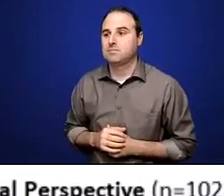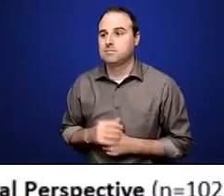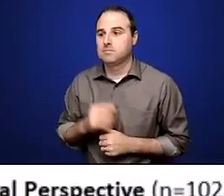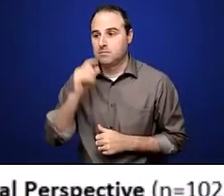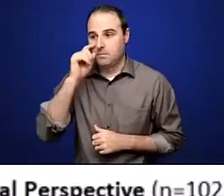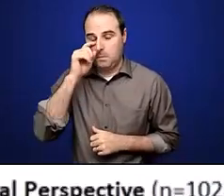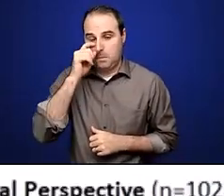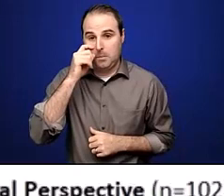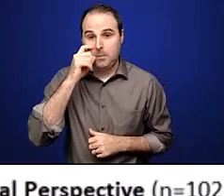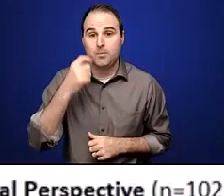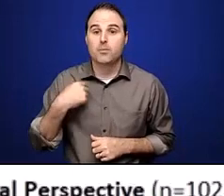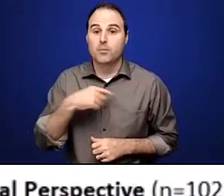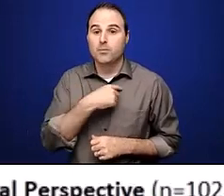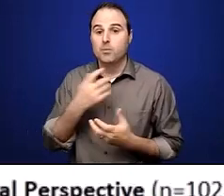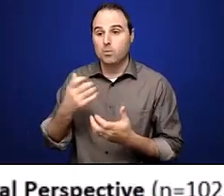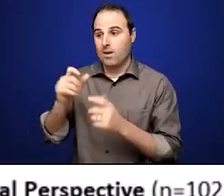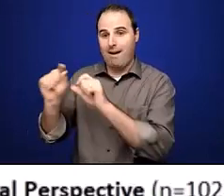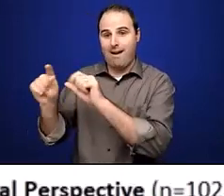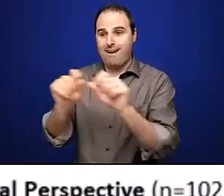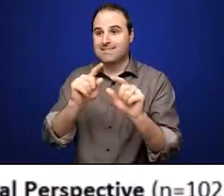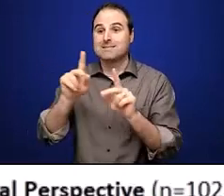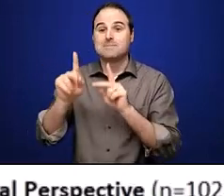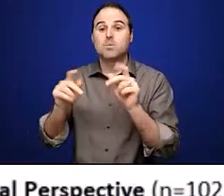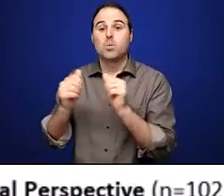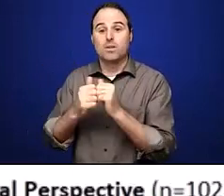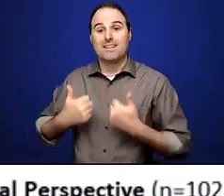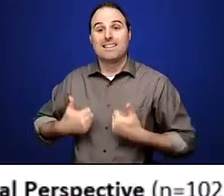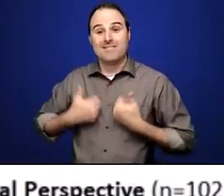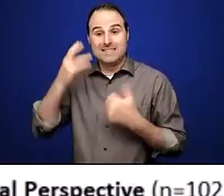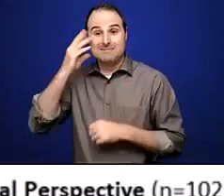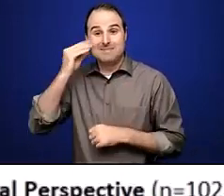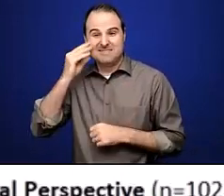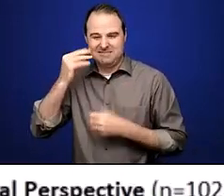with Lived Experience, or PLEX, and clinical clinicians,